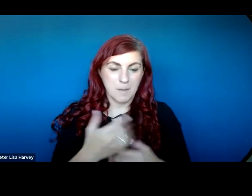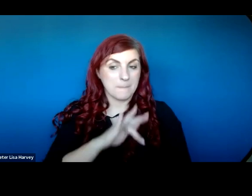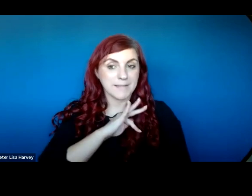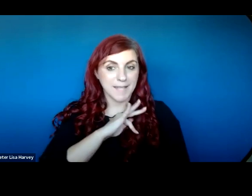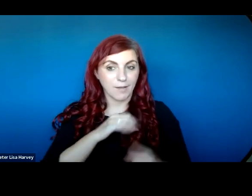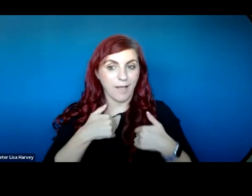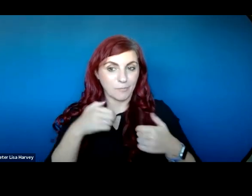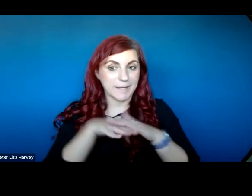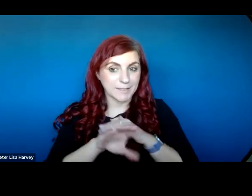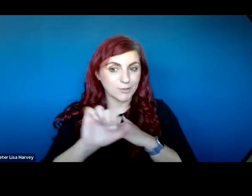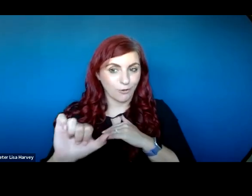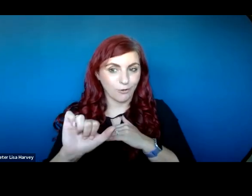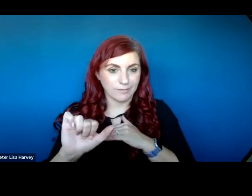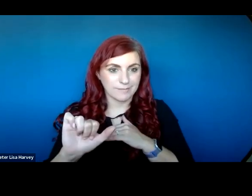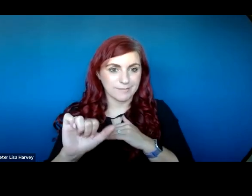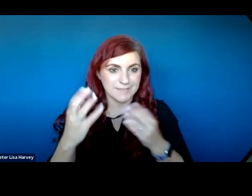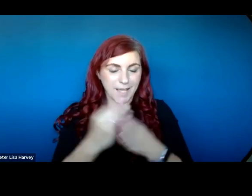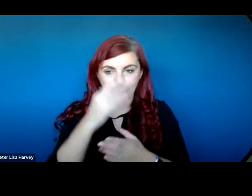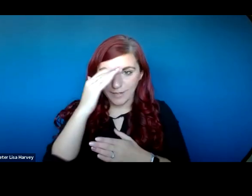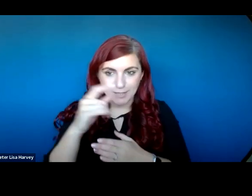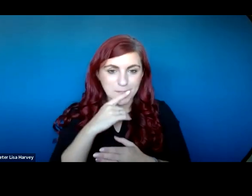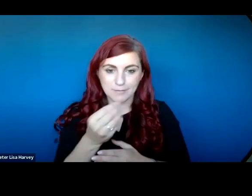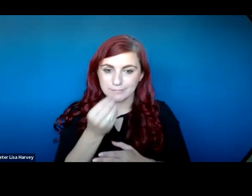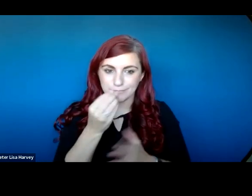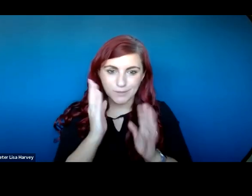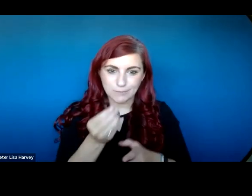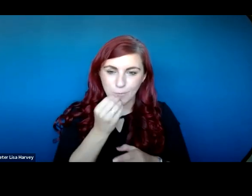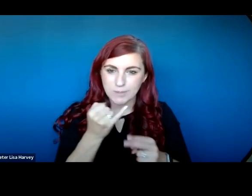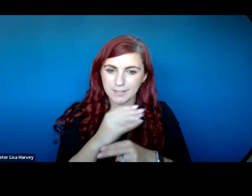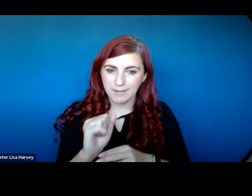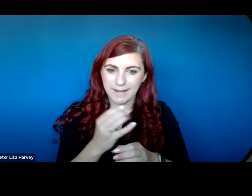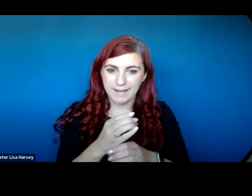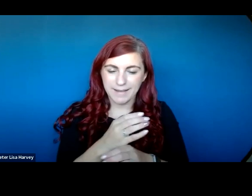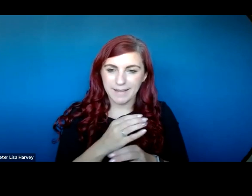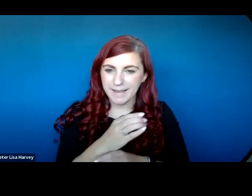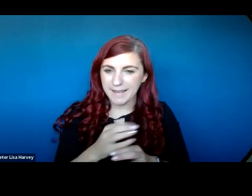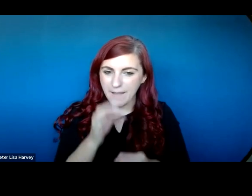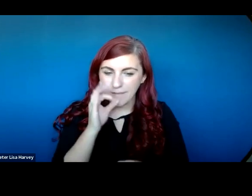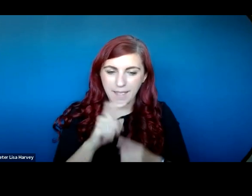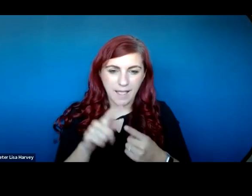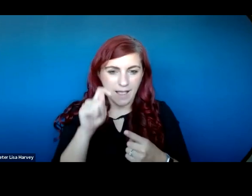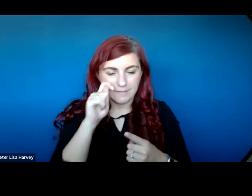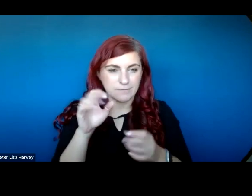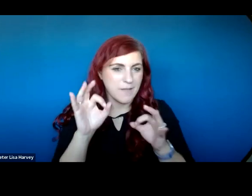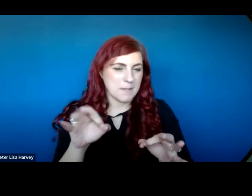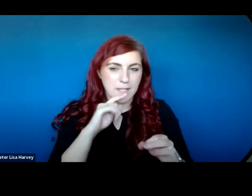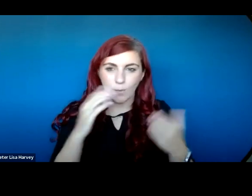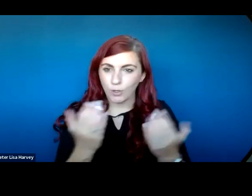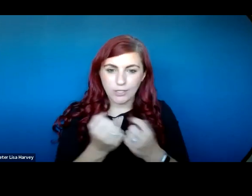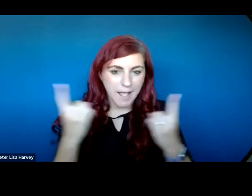Academy, I've had the pleasure of eating in the cafe and it's absolutely fabulous, I would encourage anybody that's in the area to give it a go.